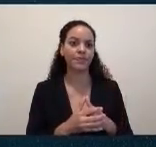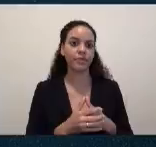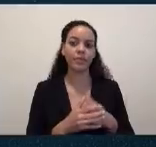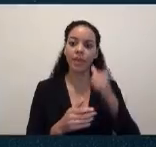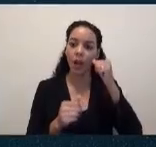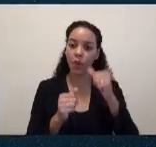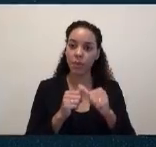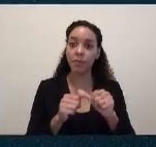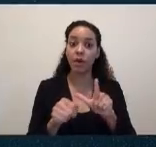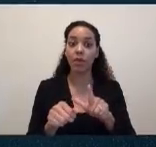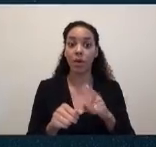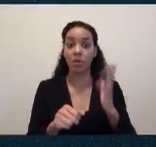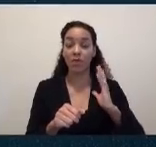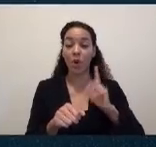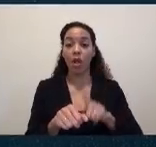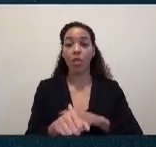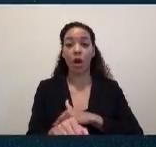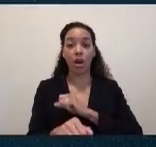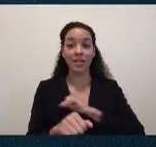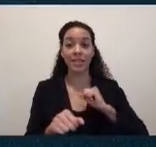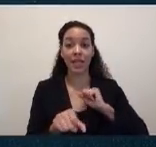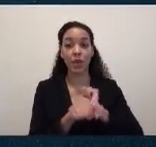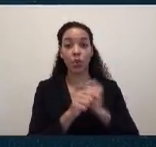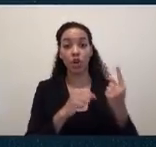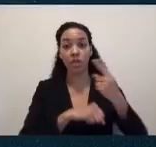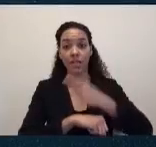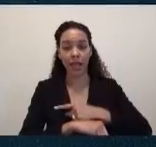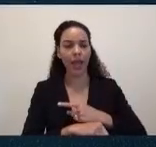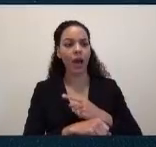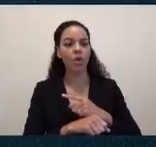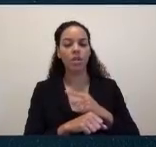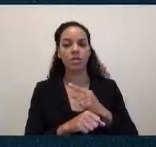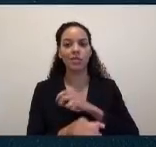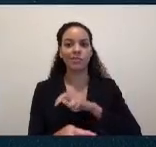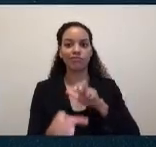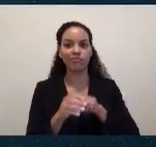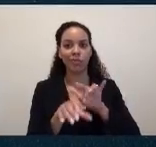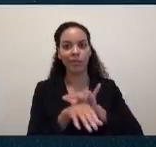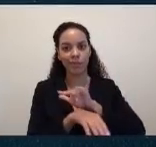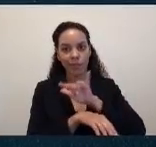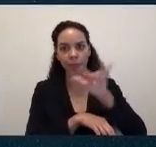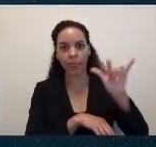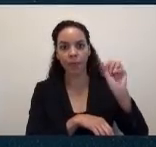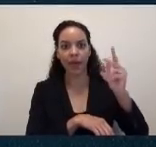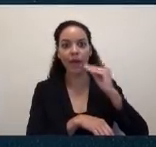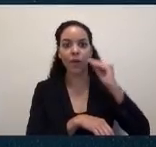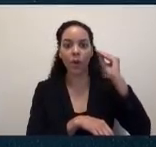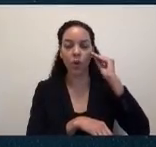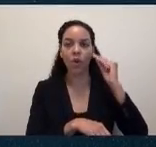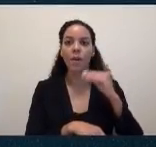and I as I was getting an airplane to fly back home, my husband texted me as the airplane was pushing back and he said,